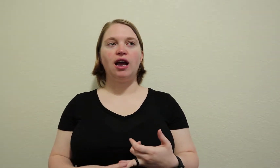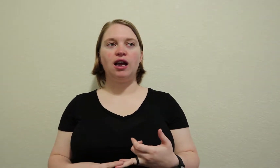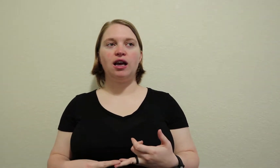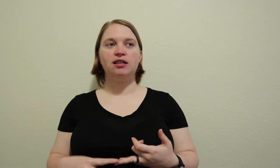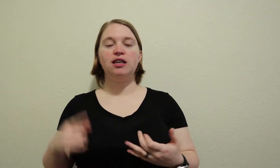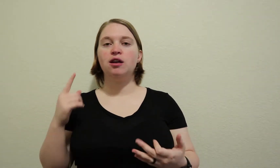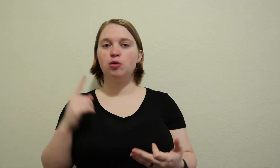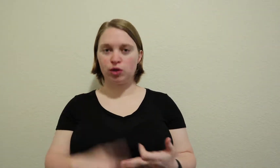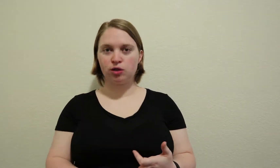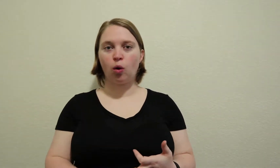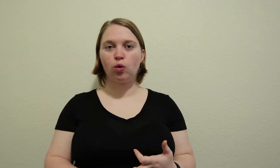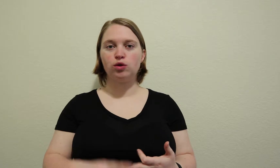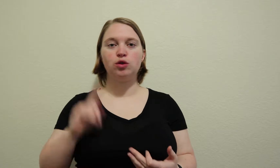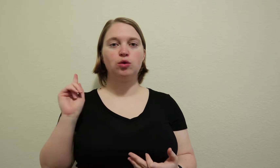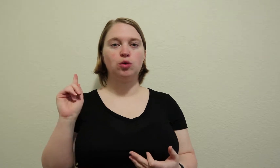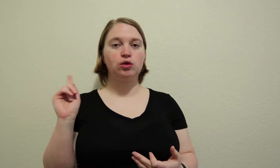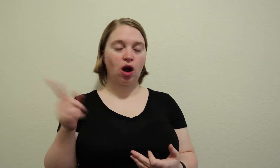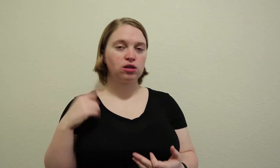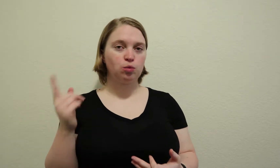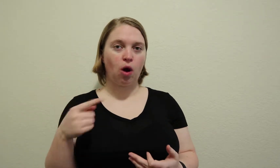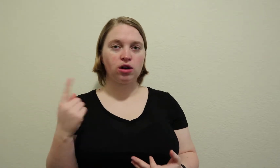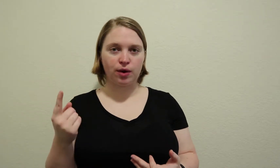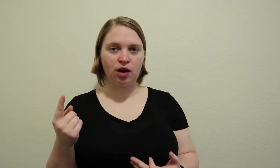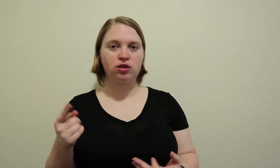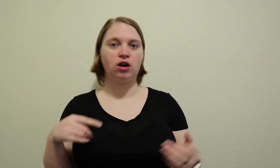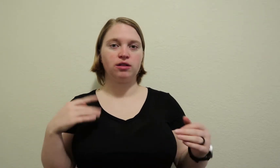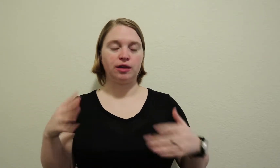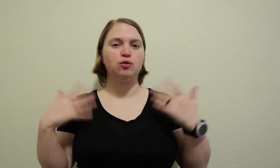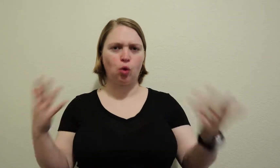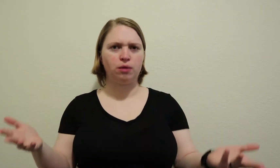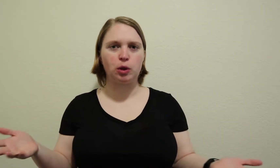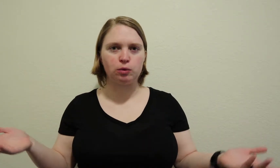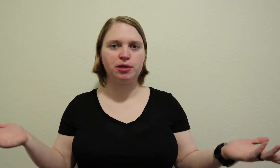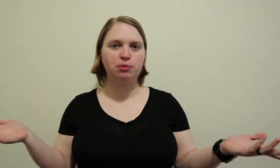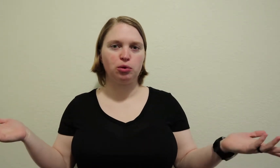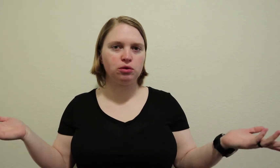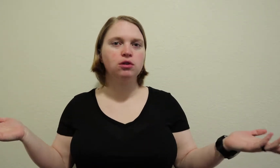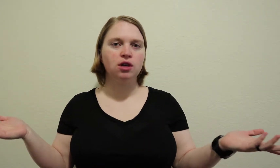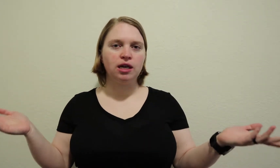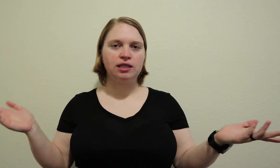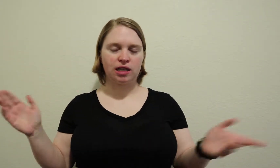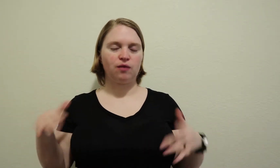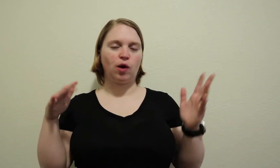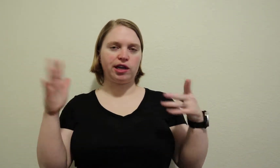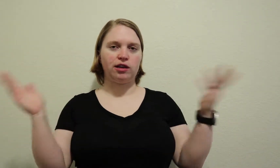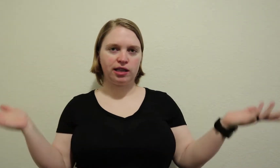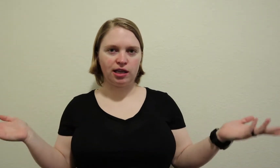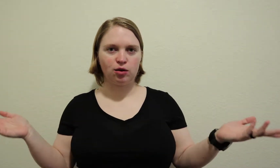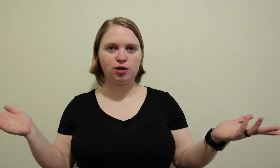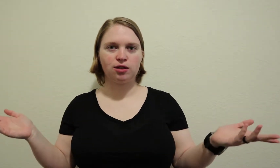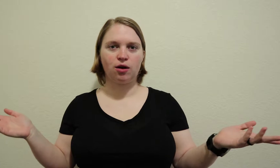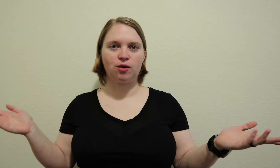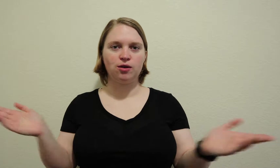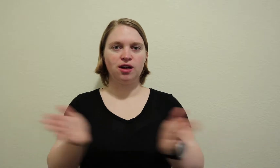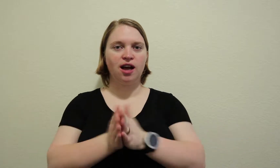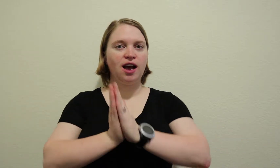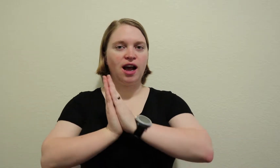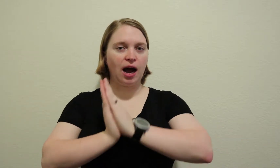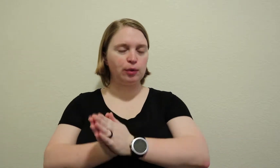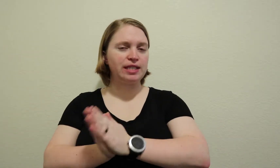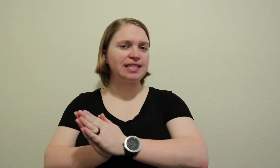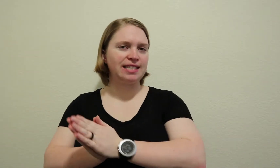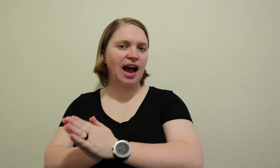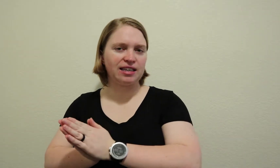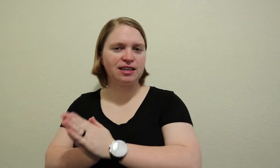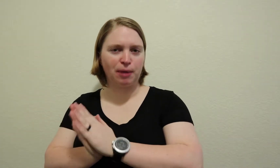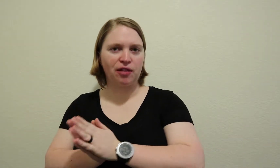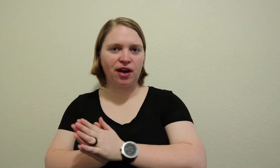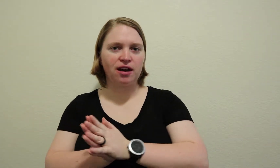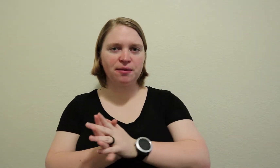and was told to walk, walk around like normal people instead walking on the heel so I was ecstatic about that